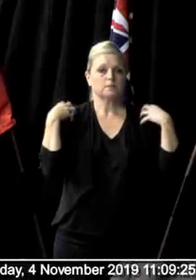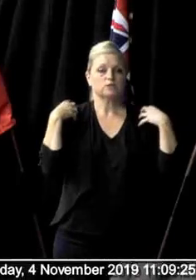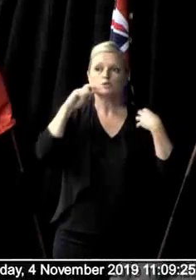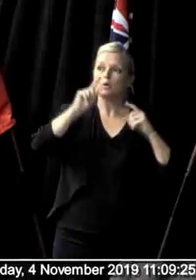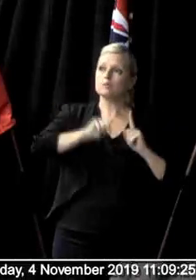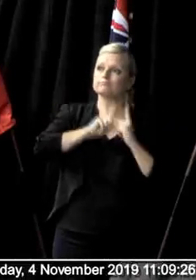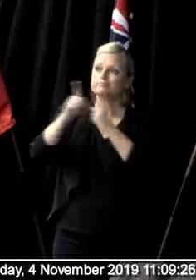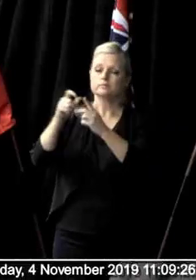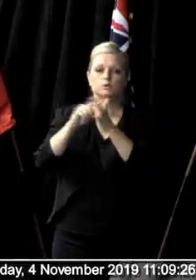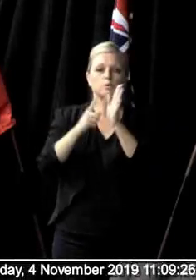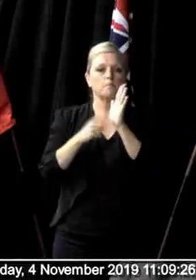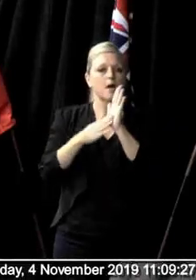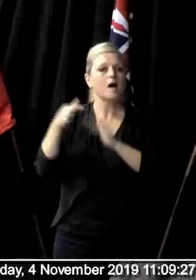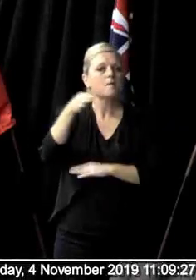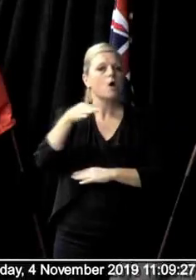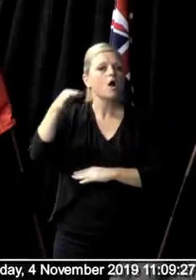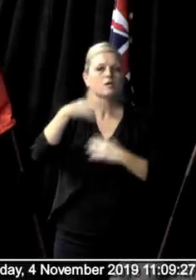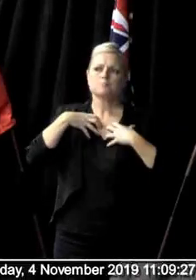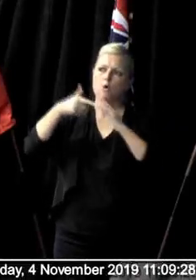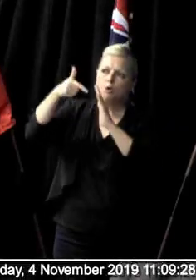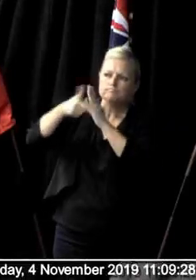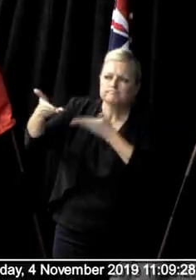of community consultation with our First Nations People.